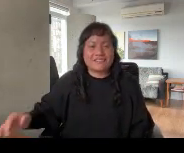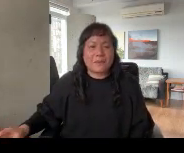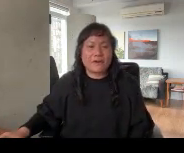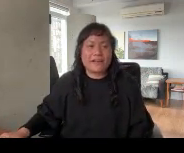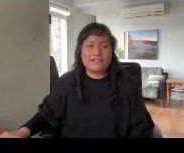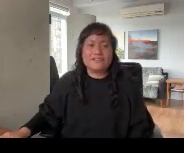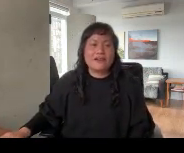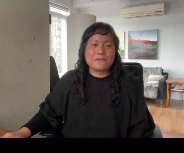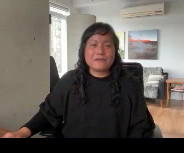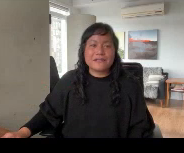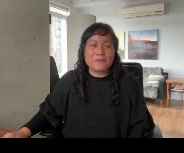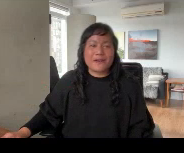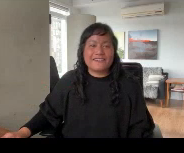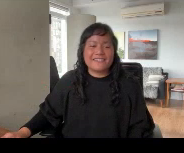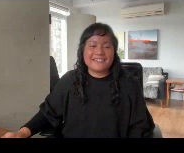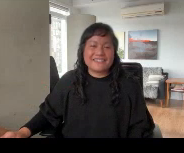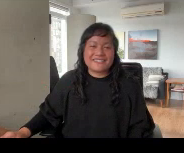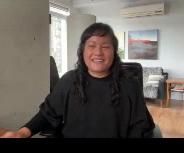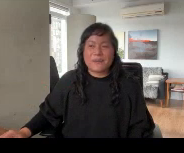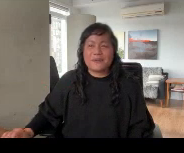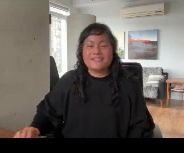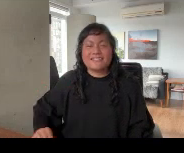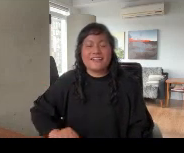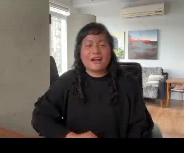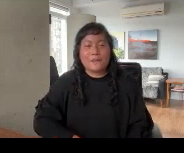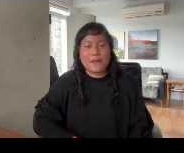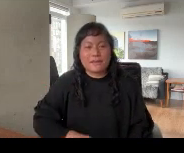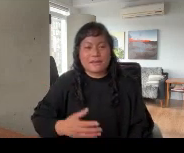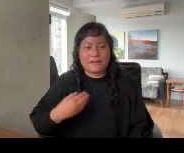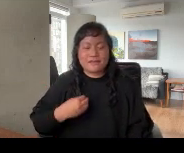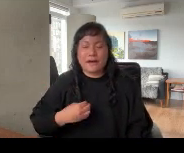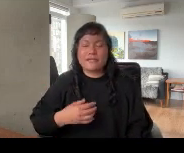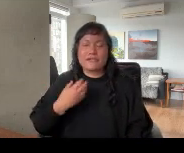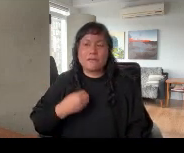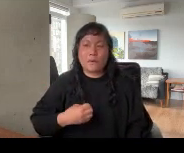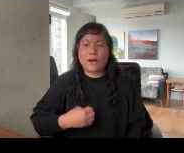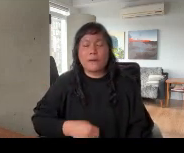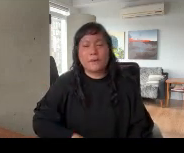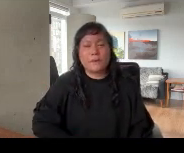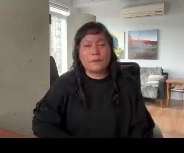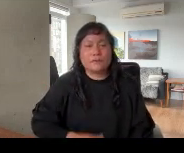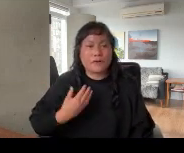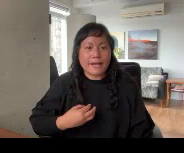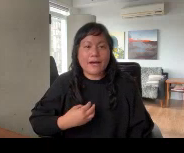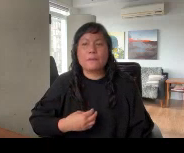it's summarized really well in this statement, this idea of what we're helping people trying to